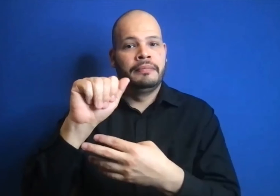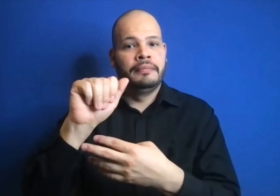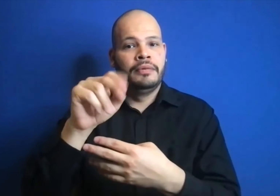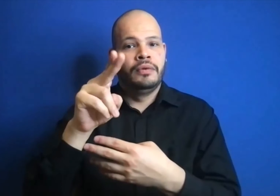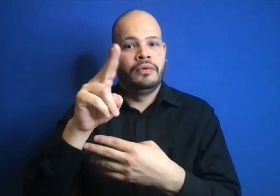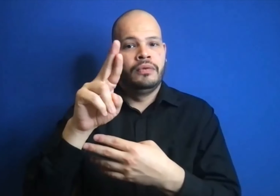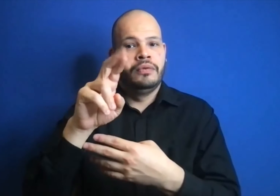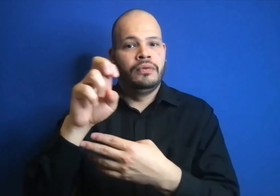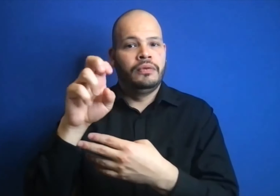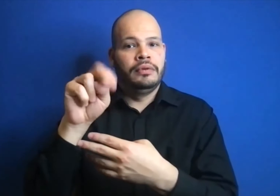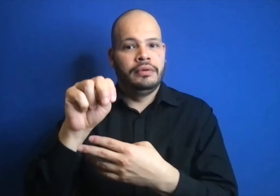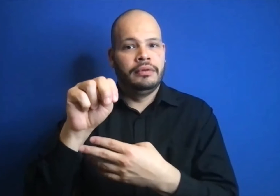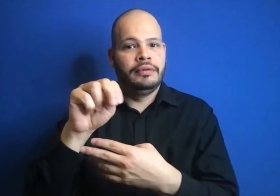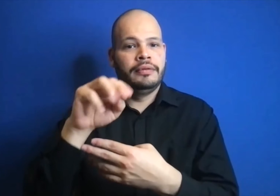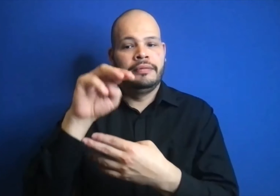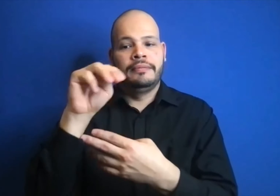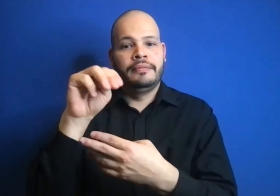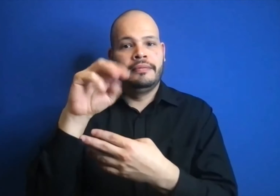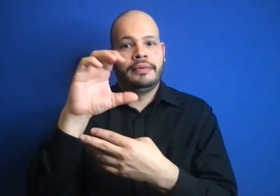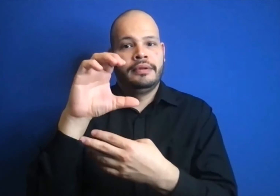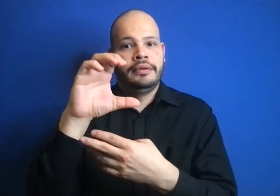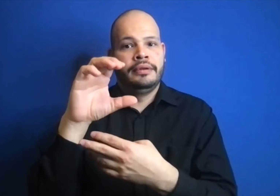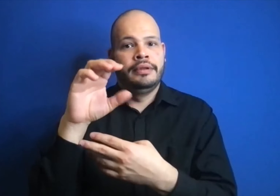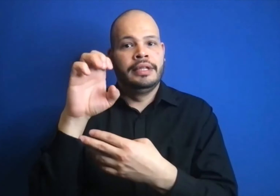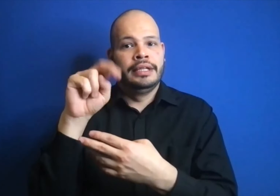a) Maureen McEntee